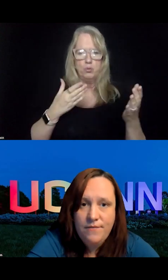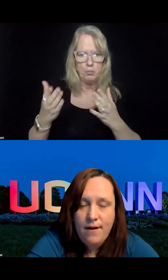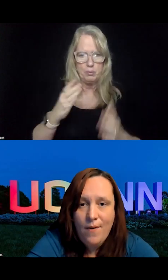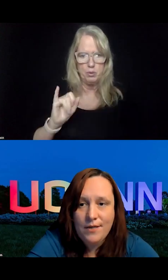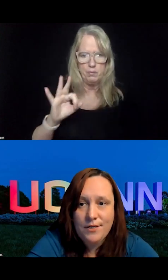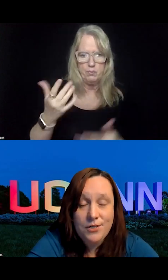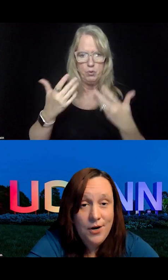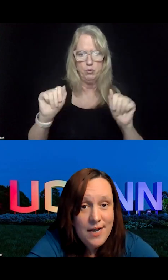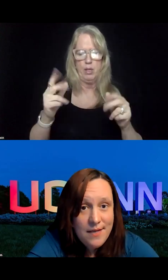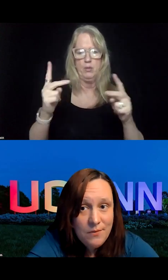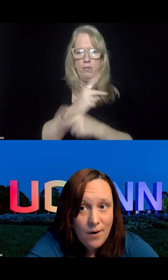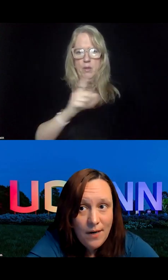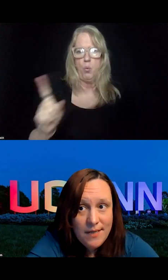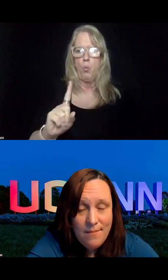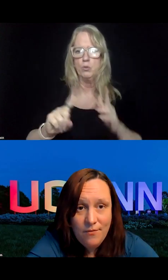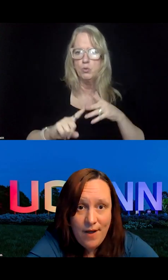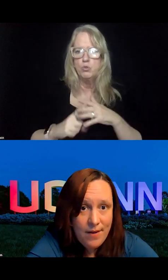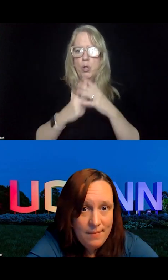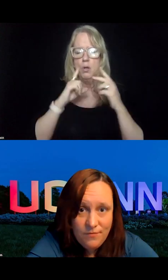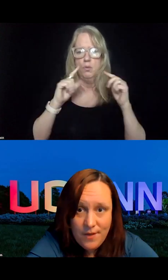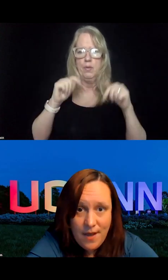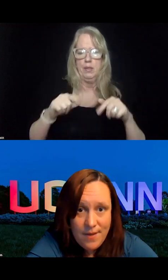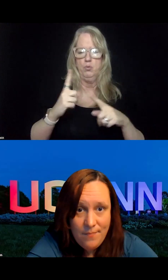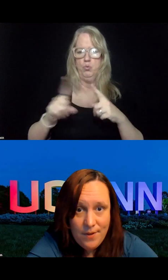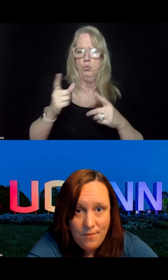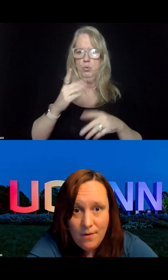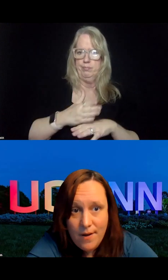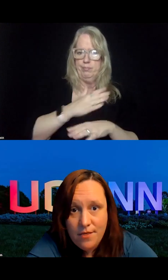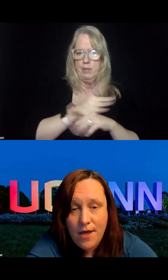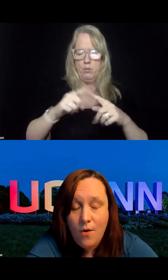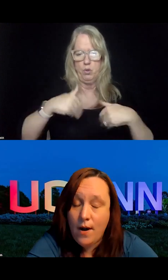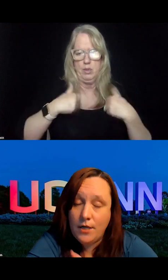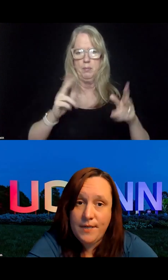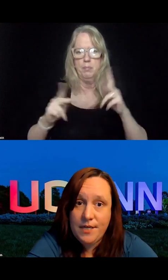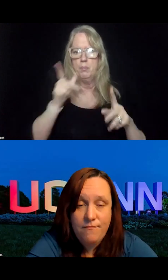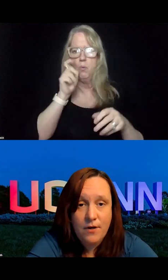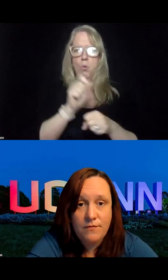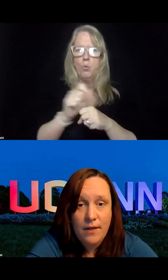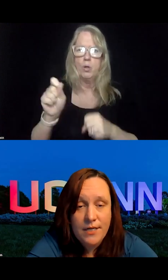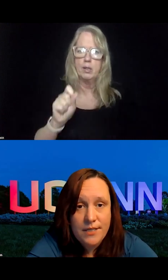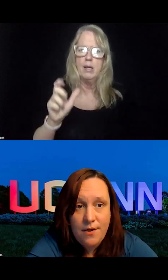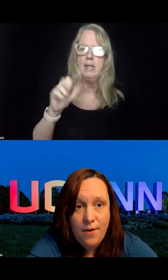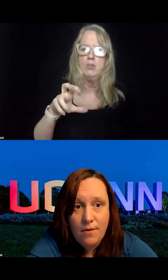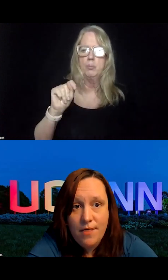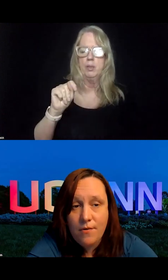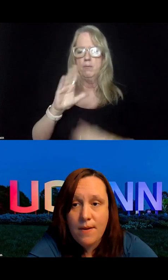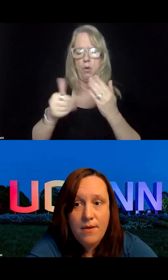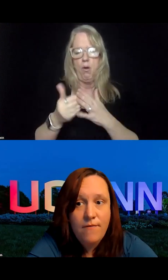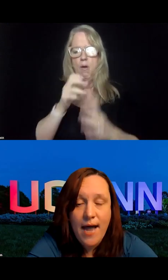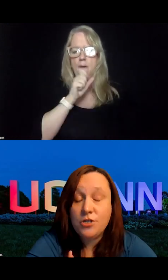TO FIGURE OUT WHERE YOU WANT TO START OR MAYBE YOU HAVE